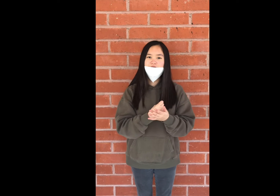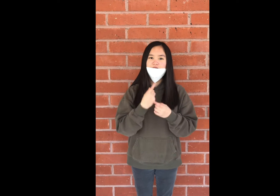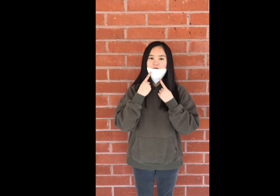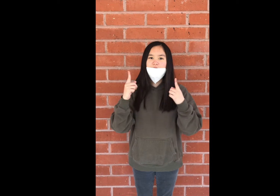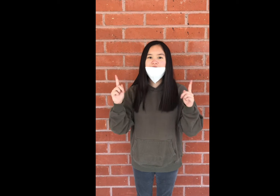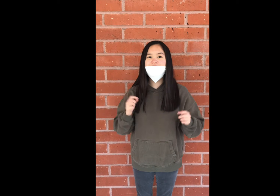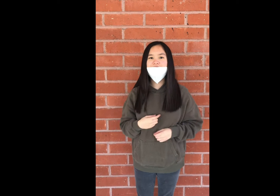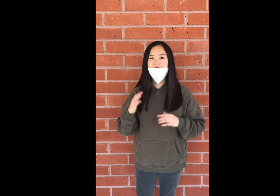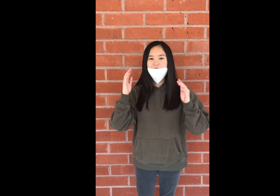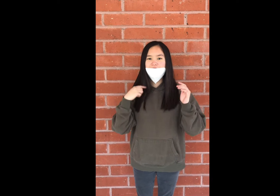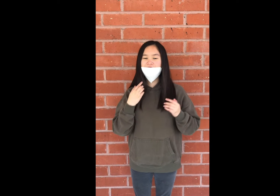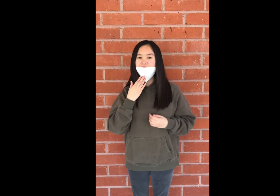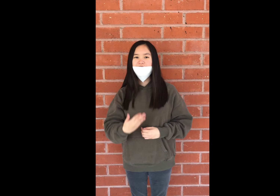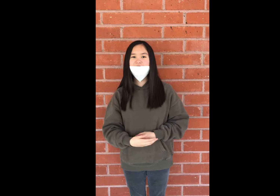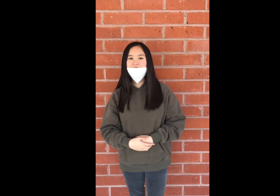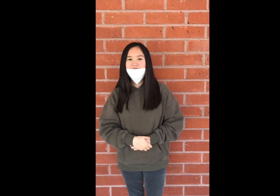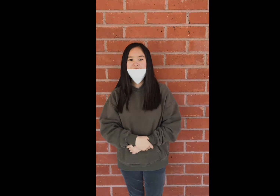a famous artist one day. Thank you.